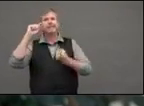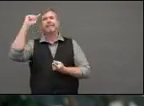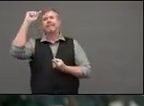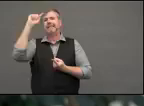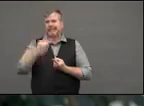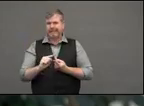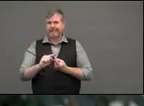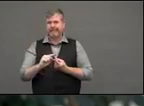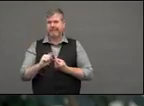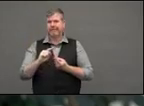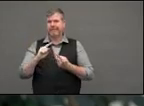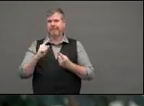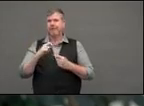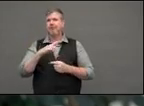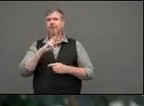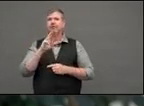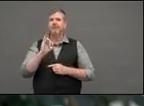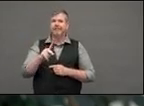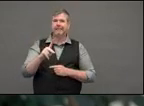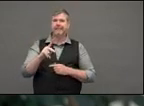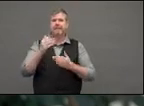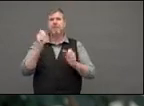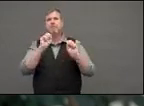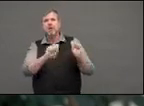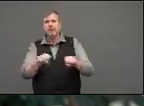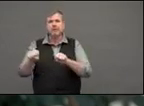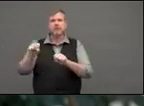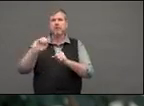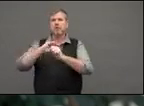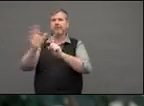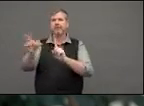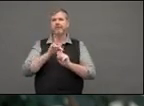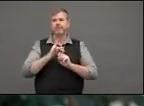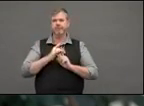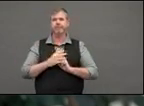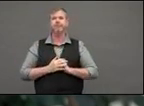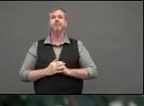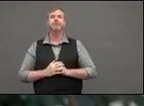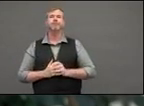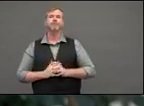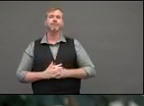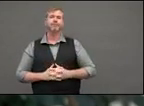down the spread of the coronavirus and some some ways that i've been